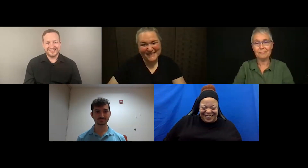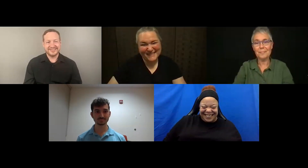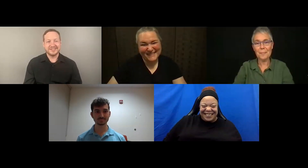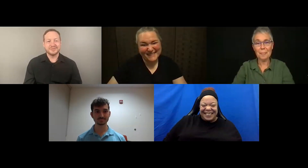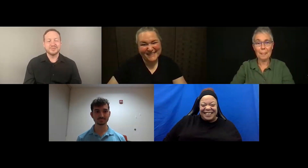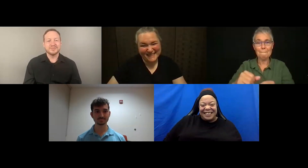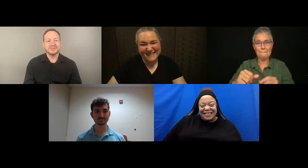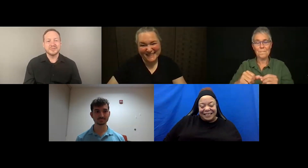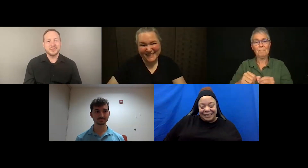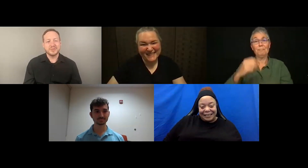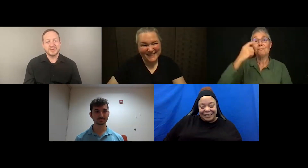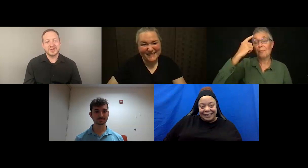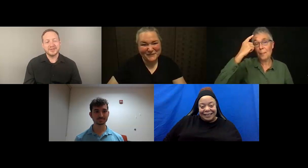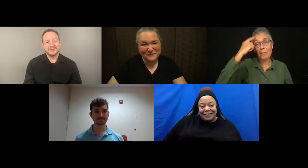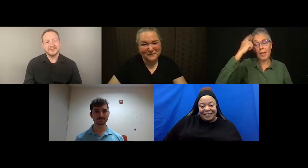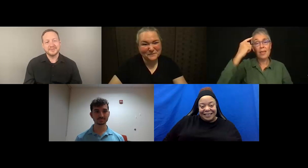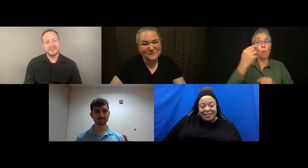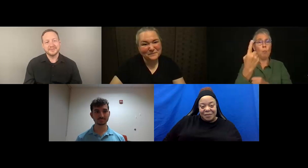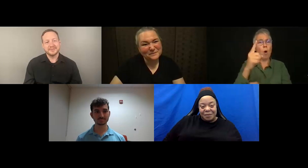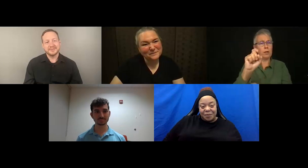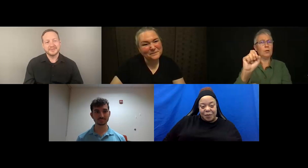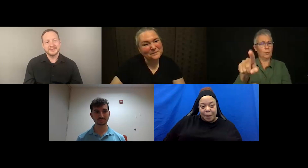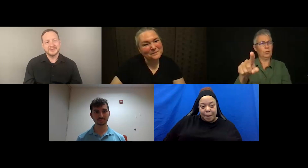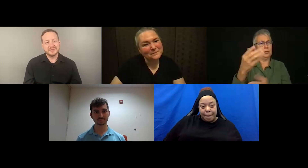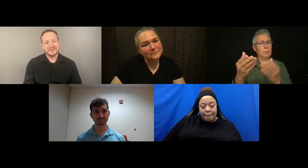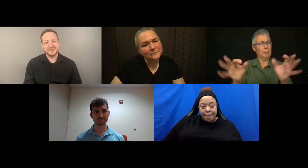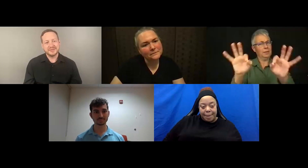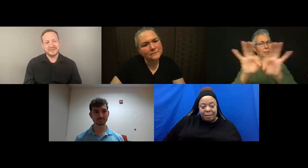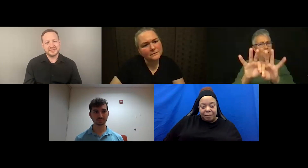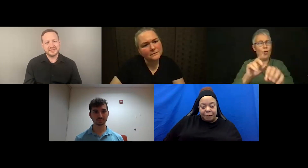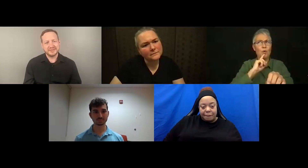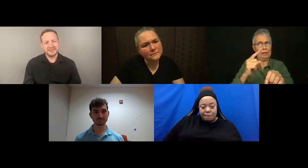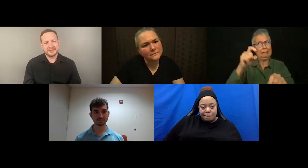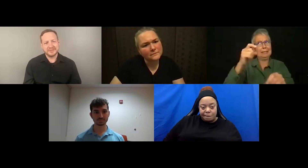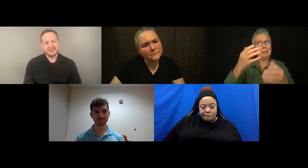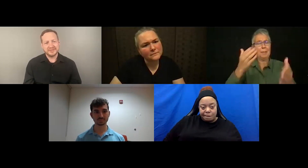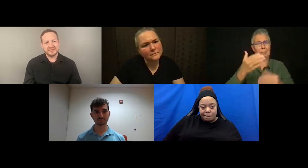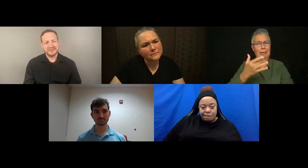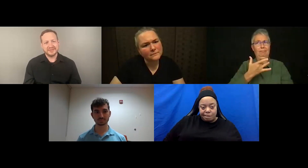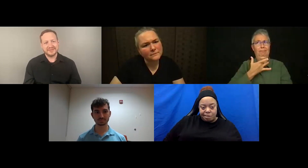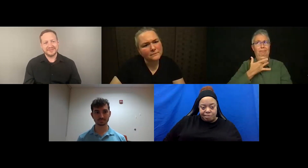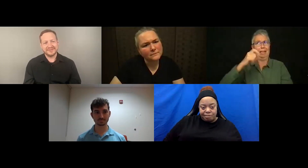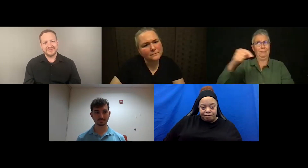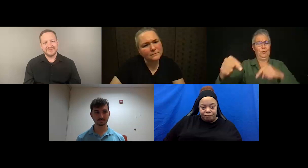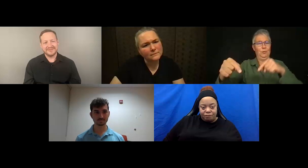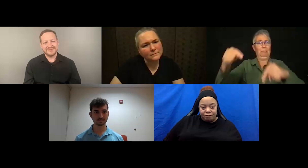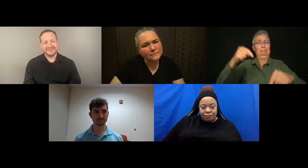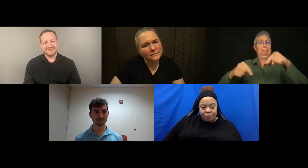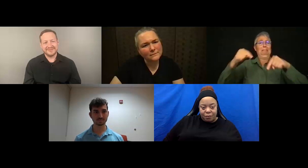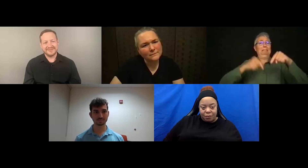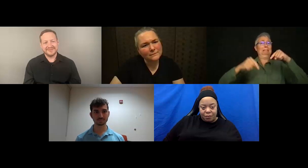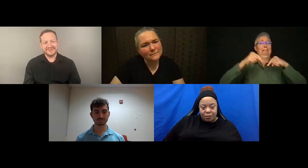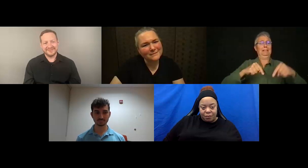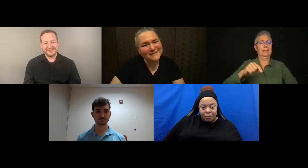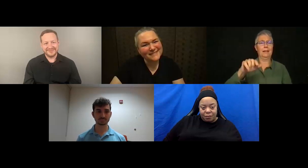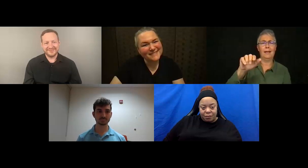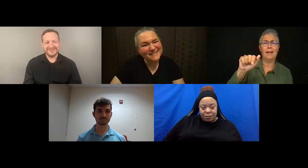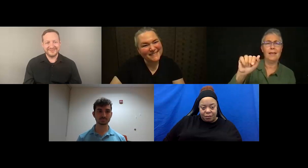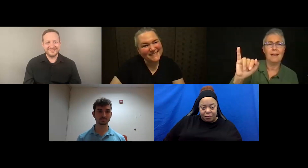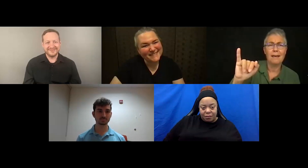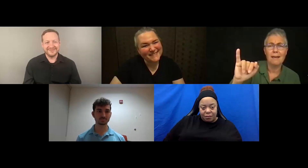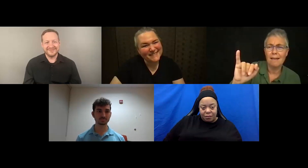figured out at the end. I think one question that would be important for us to backtrack